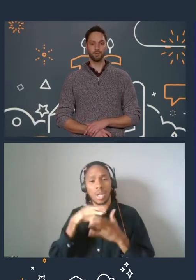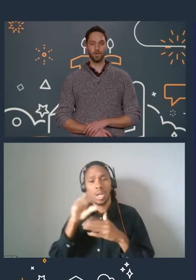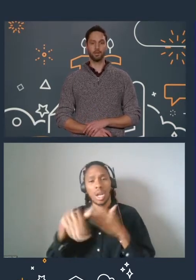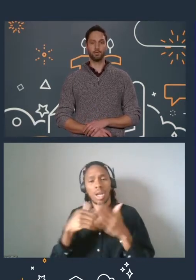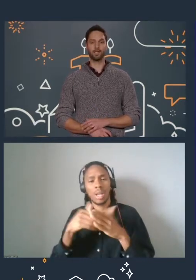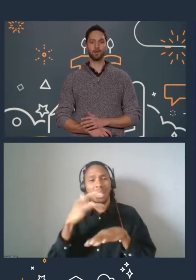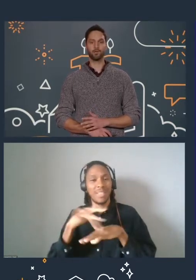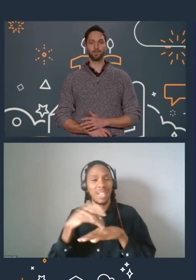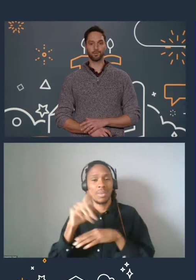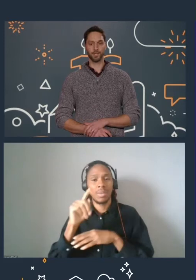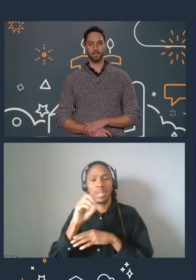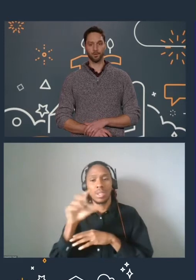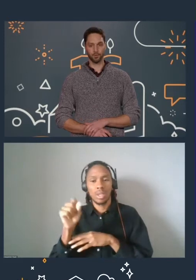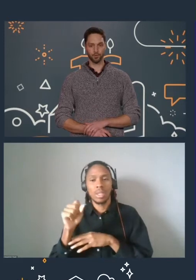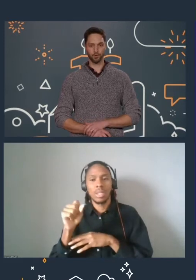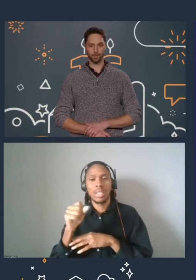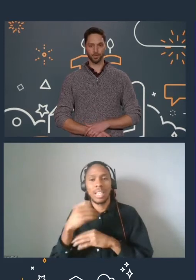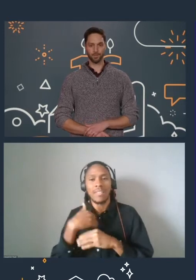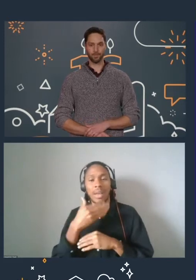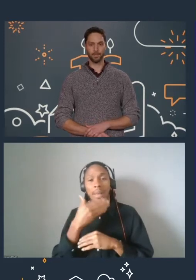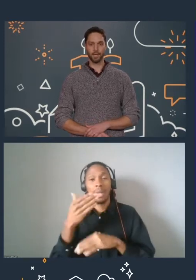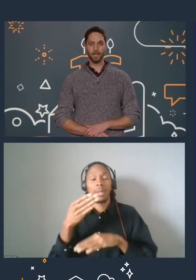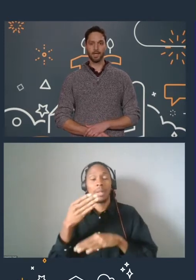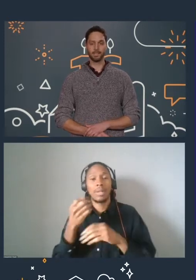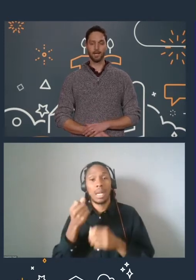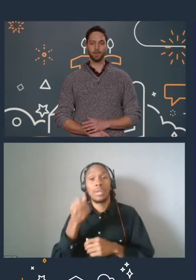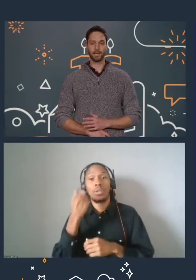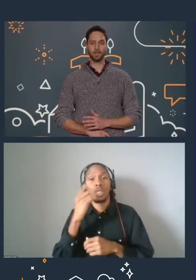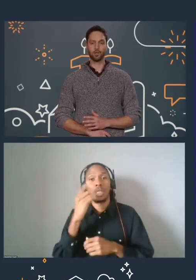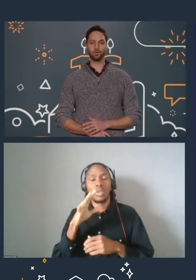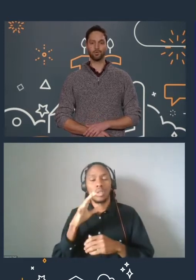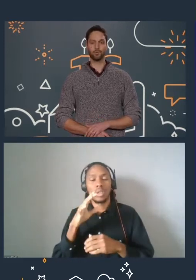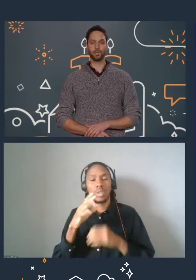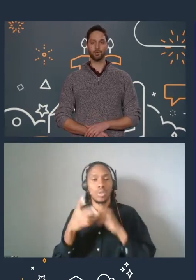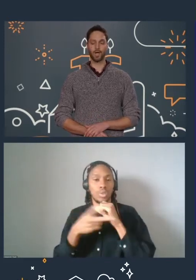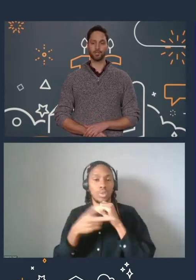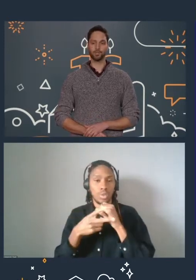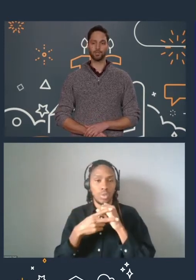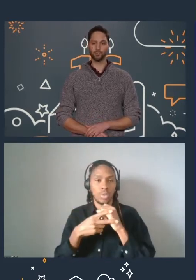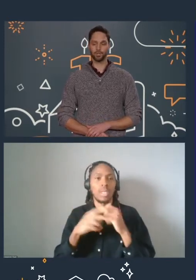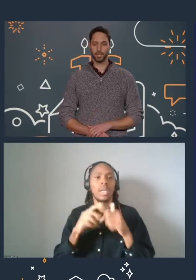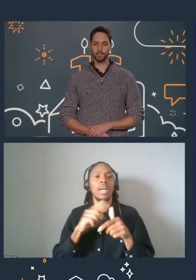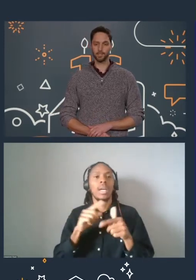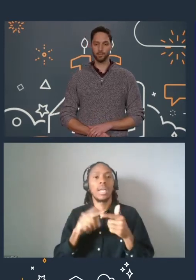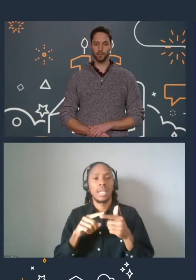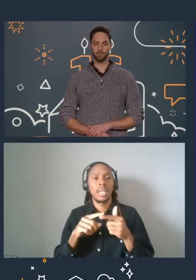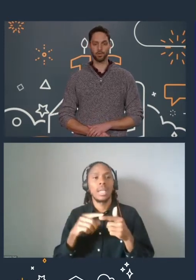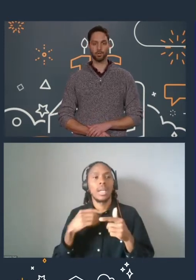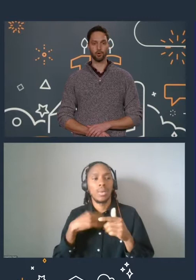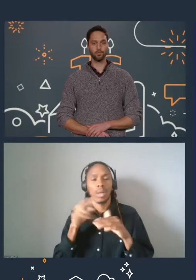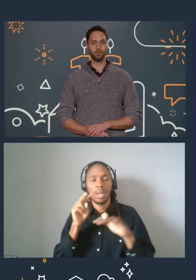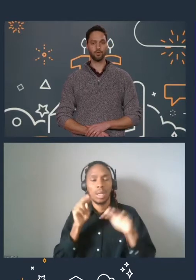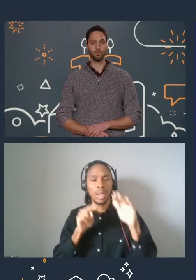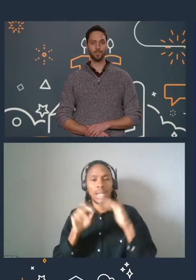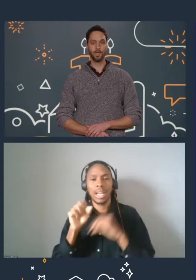to help you get better understanding of your storage. Then we'll get a closer look into S3 Storage Lens with a product overview,